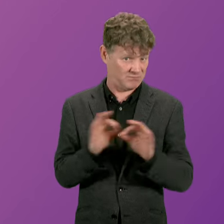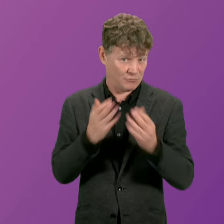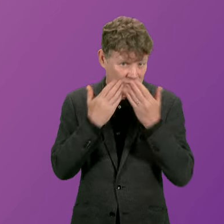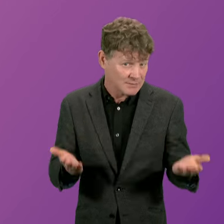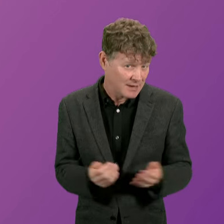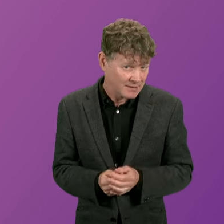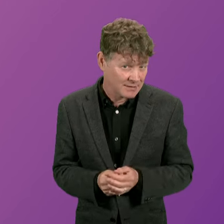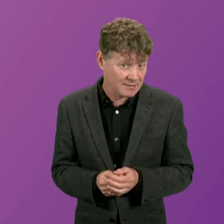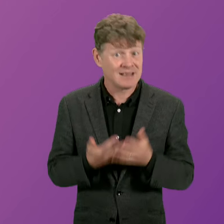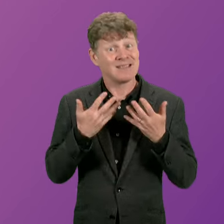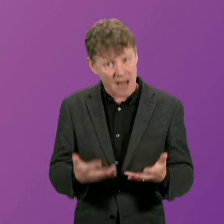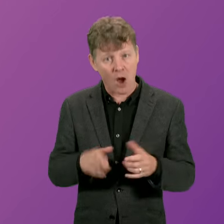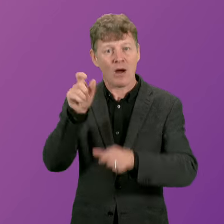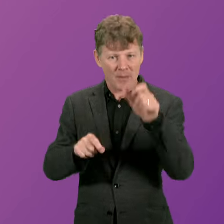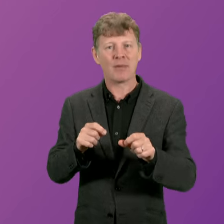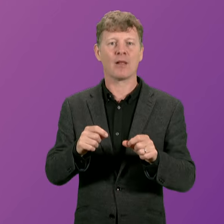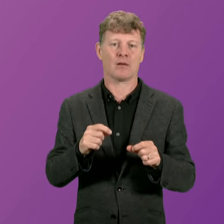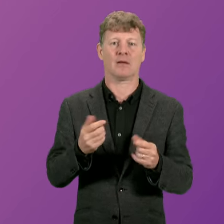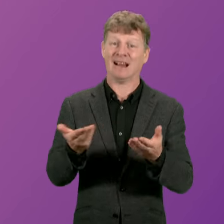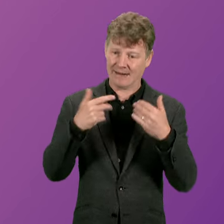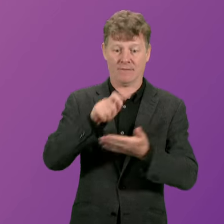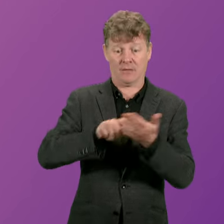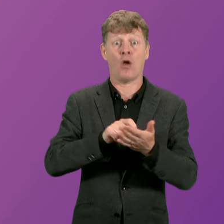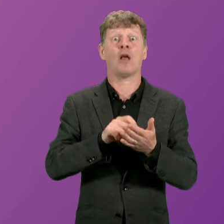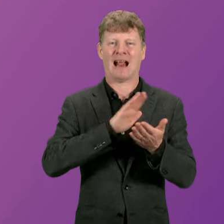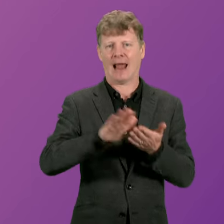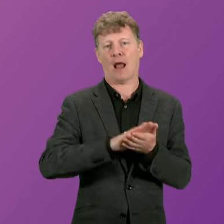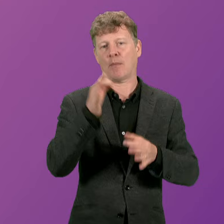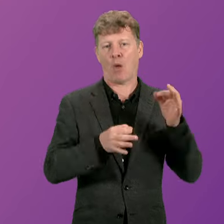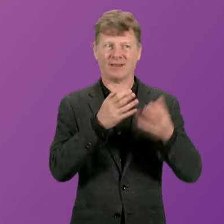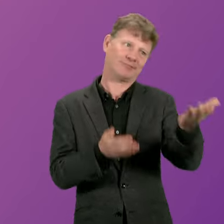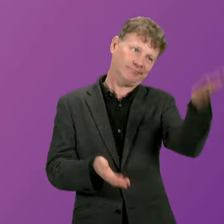they have an opportunity to clean up our politics, restore integrity and decency,